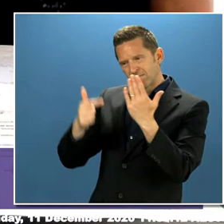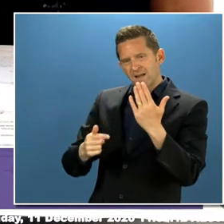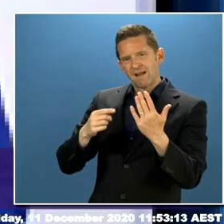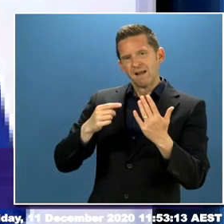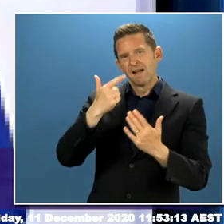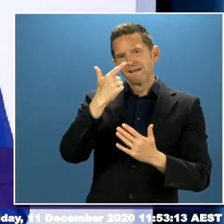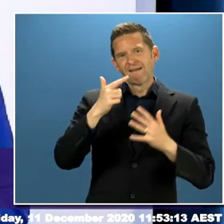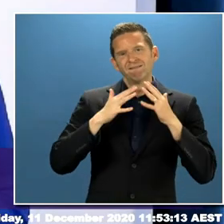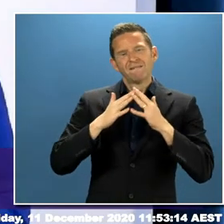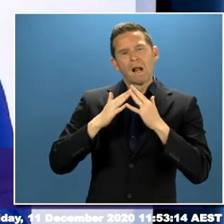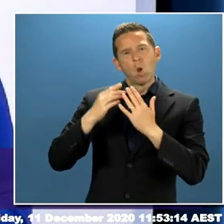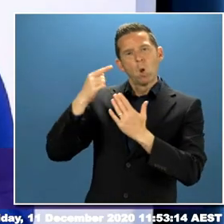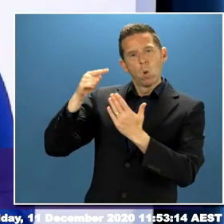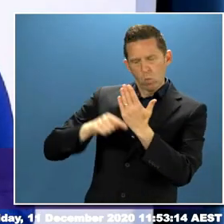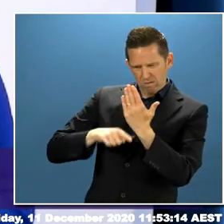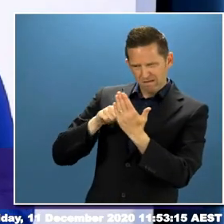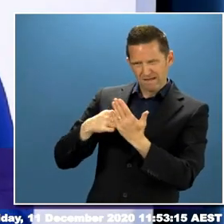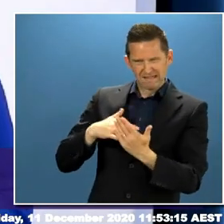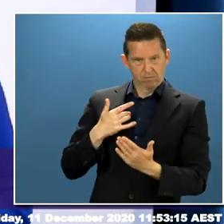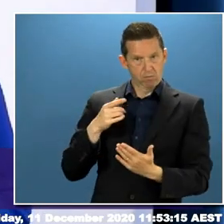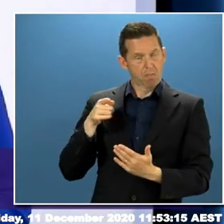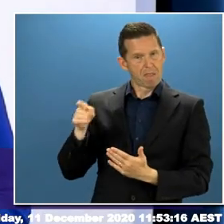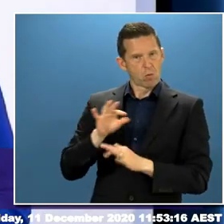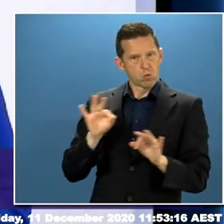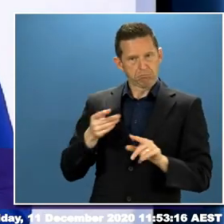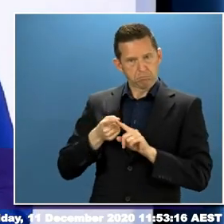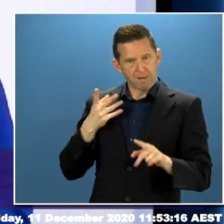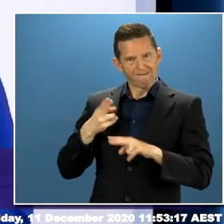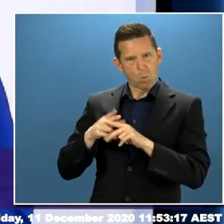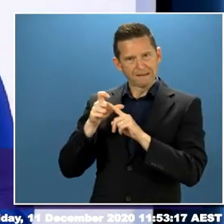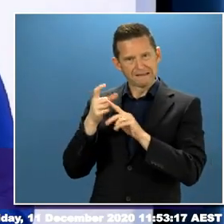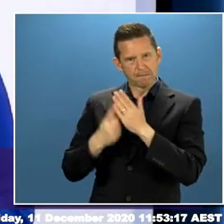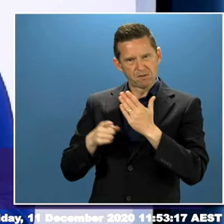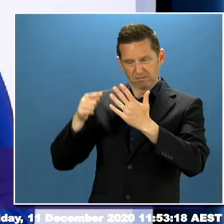not necessarily disability-specific, are they? No, that's right.